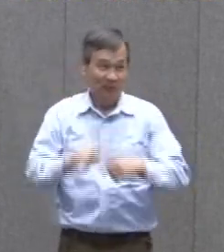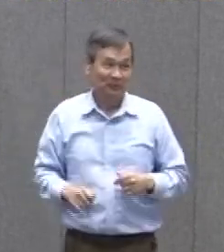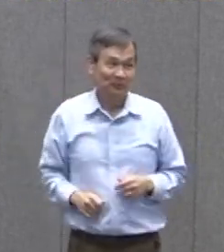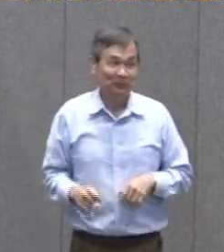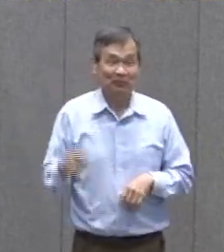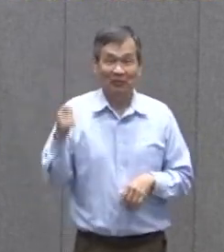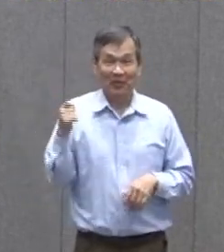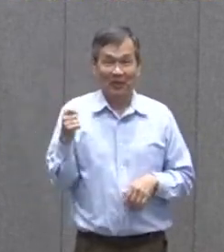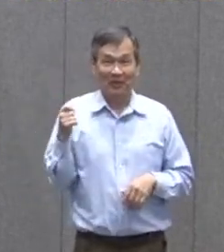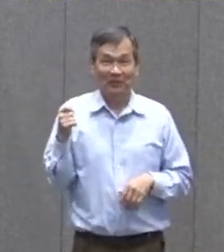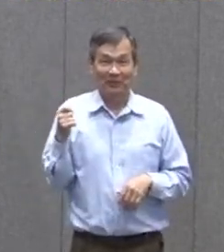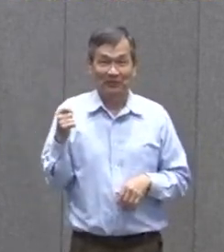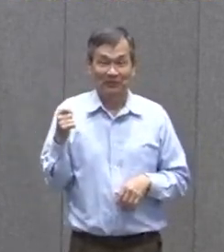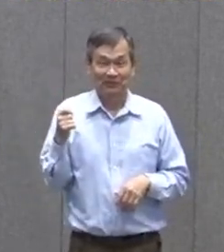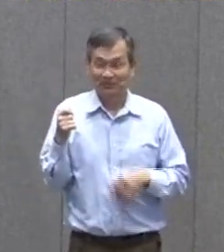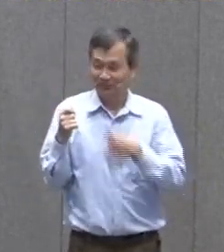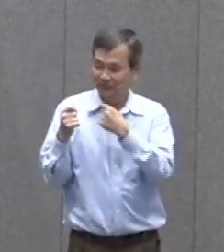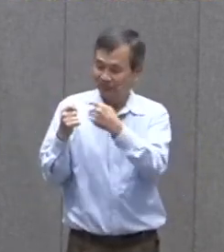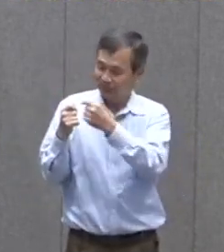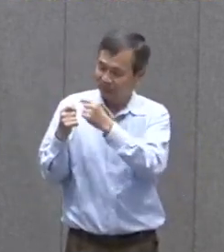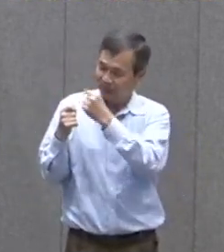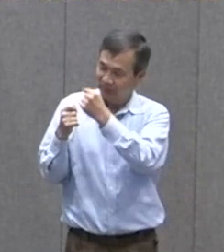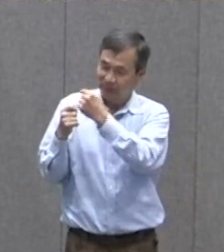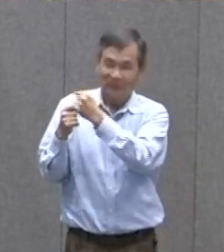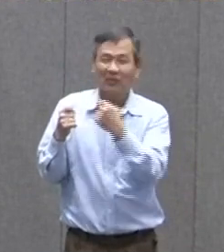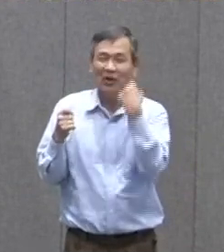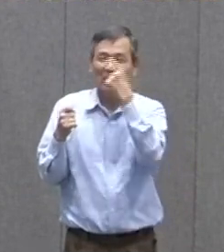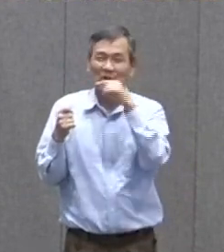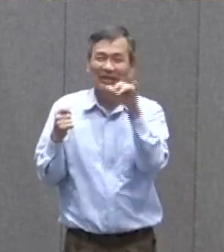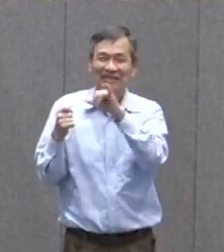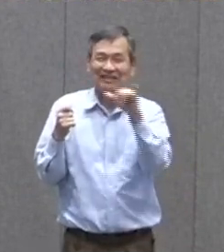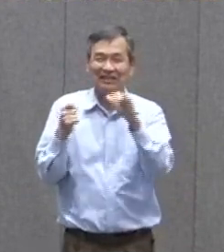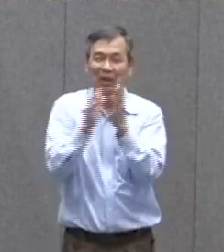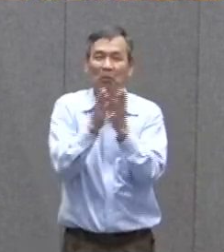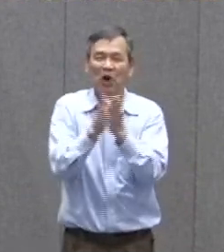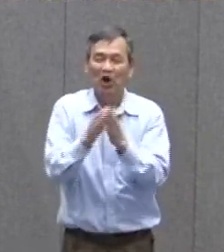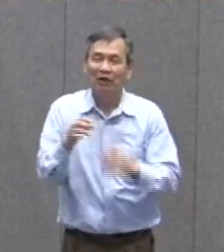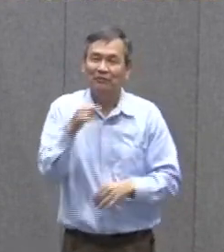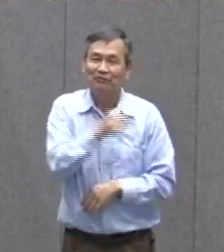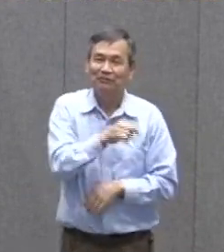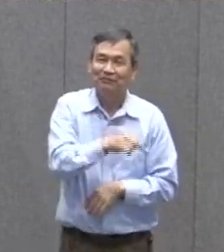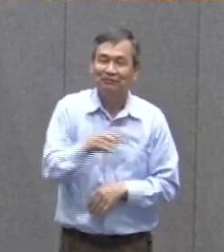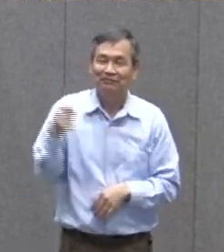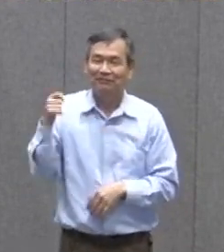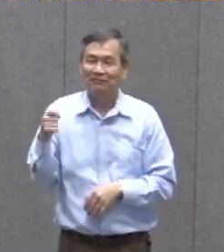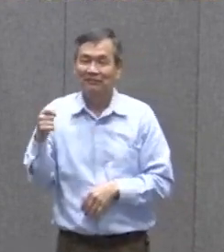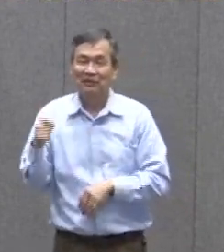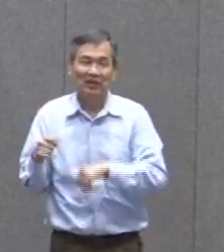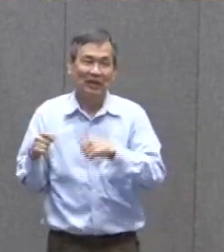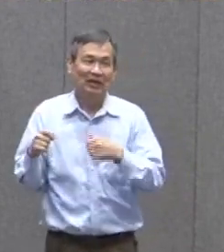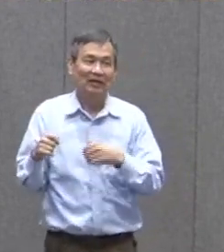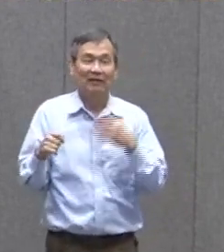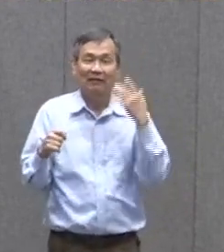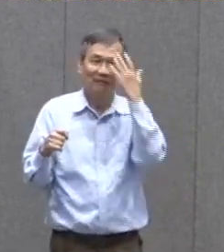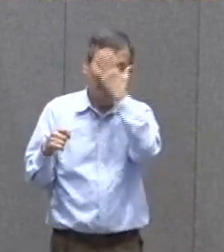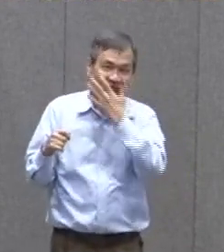I made one that looks just like the character in the book "Spoon." I made their faces the same.